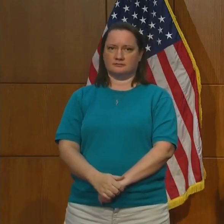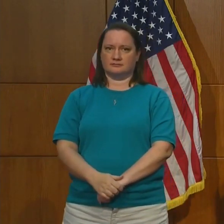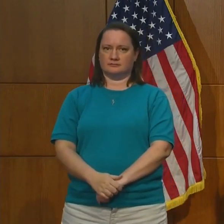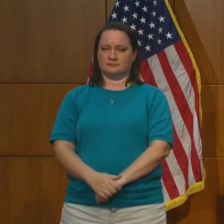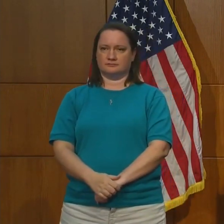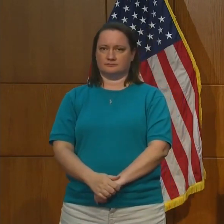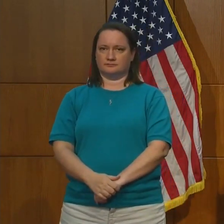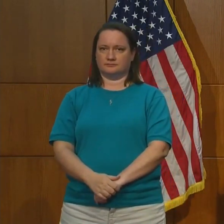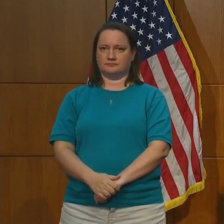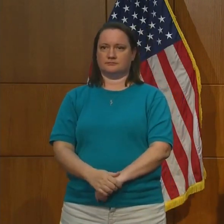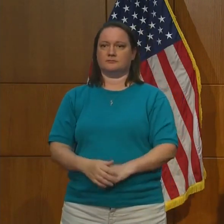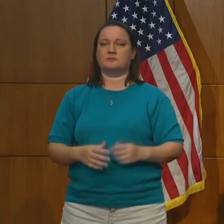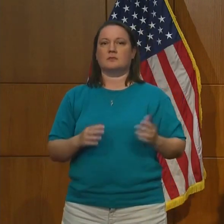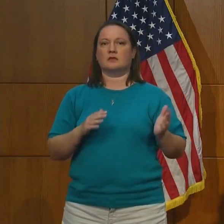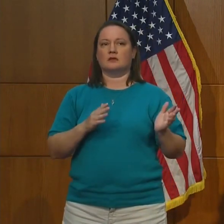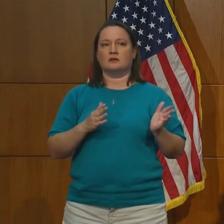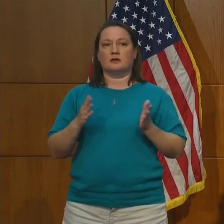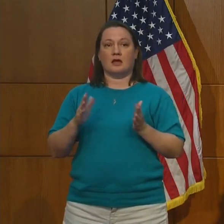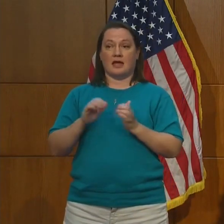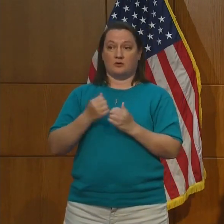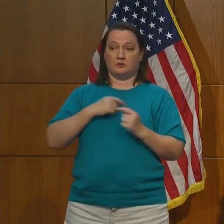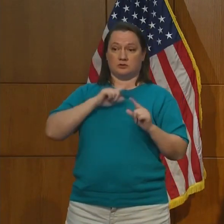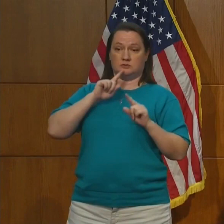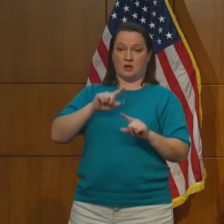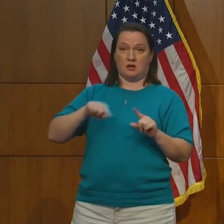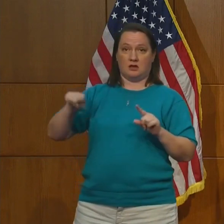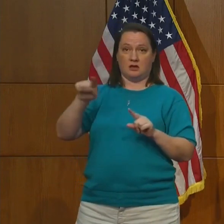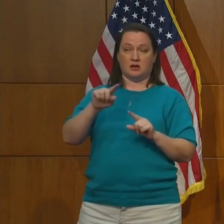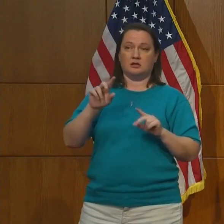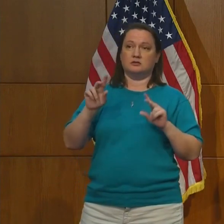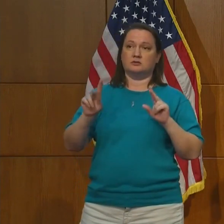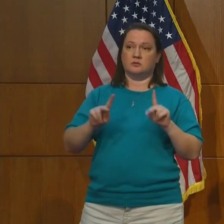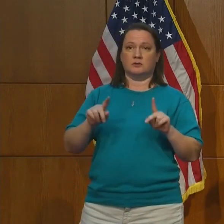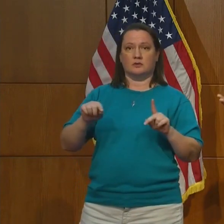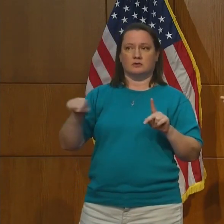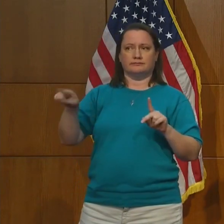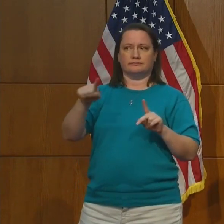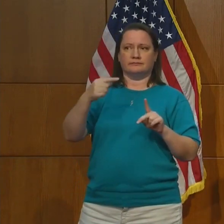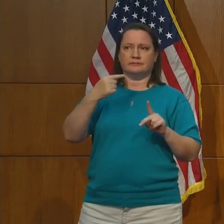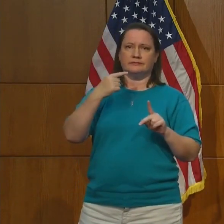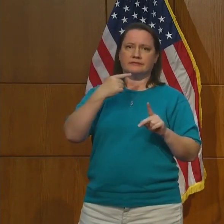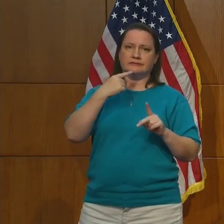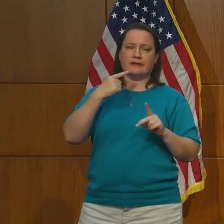THEY SAID YOU GOVERNOR DR YOUR MOM. ONE WHERE THE GOOD